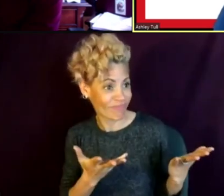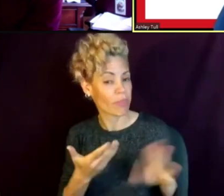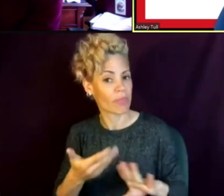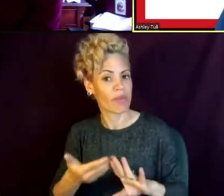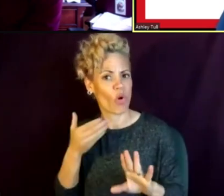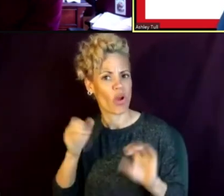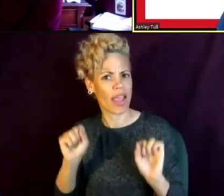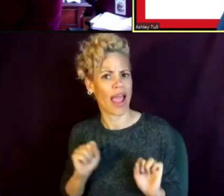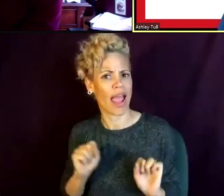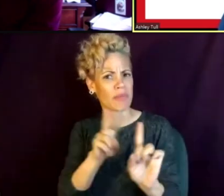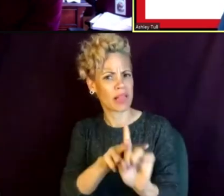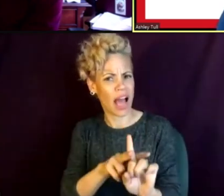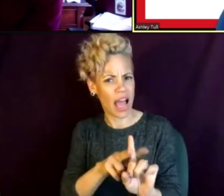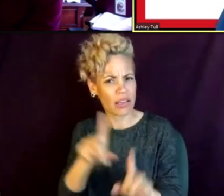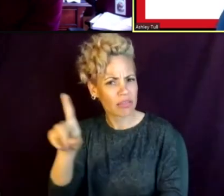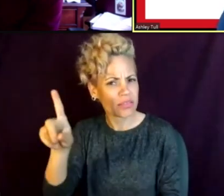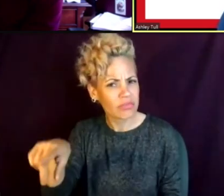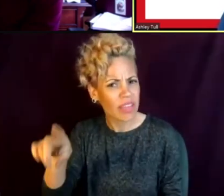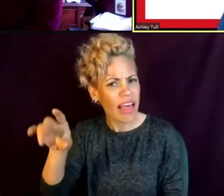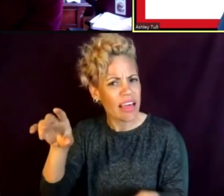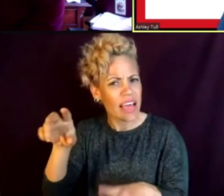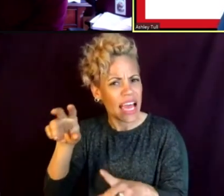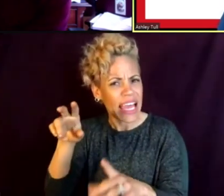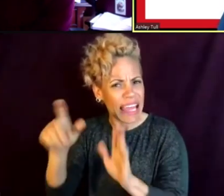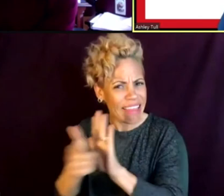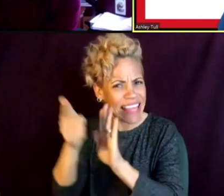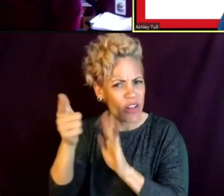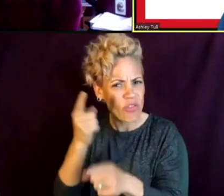Isn't this illegal? How should we handle and move forward?